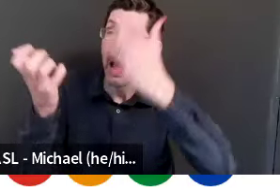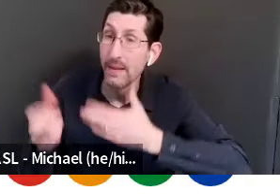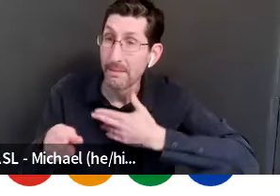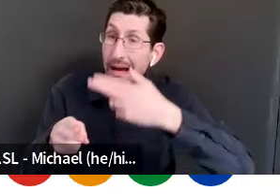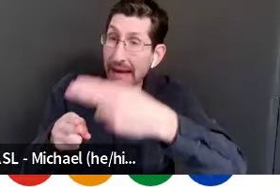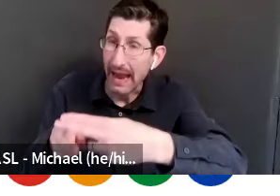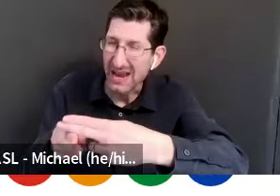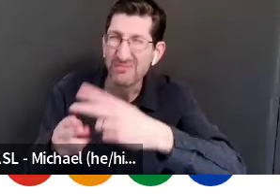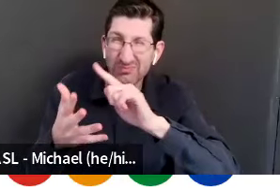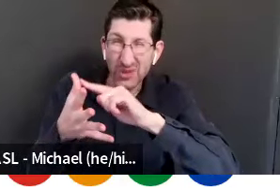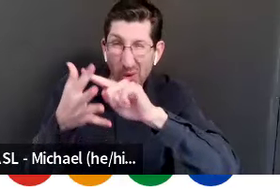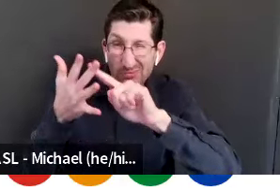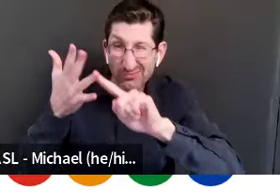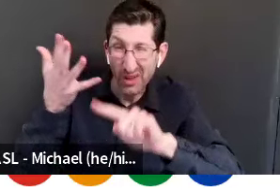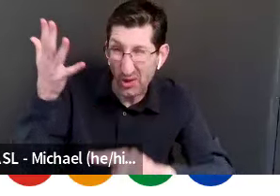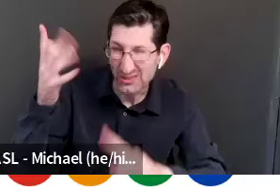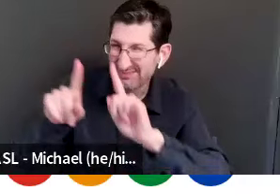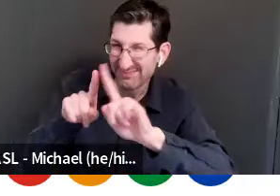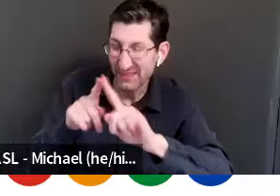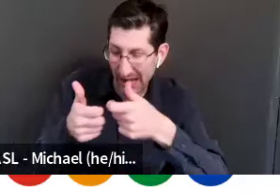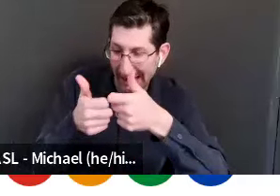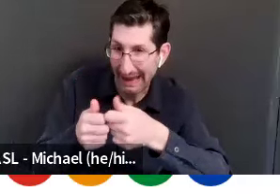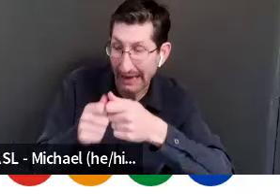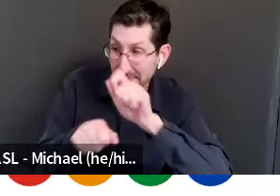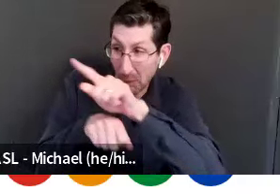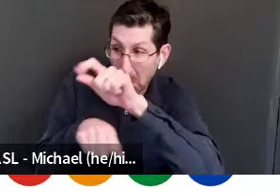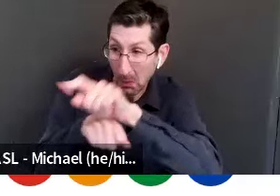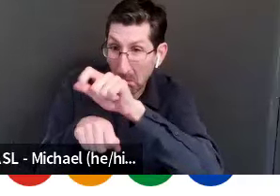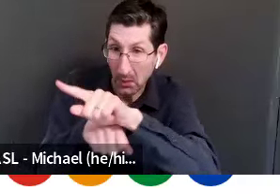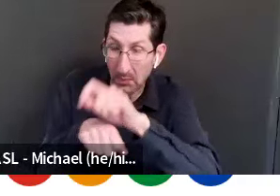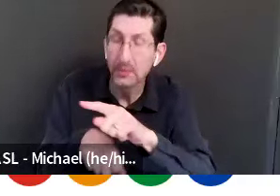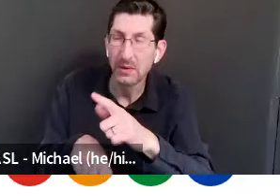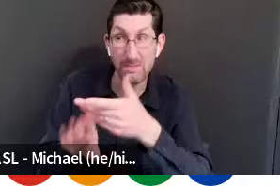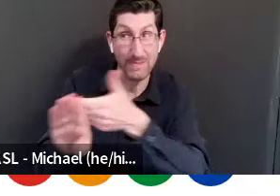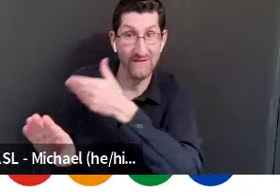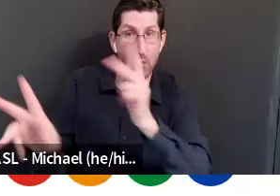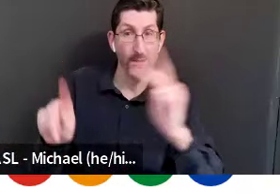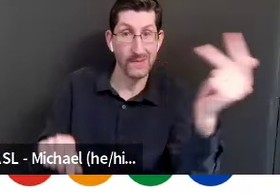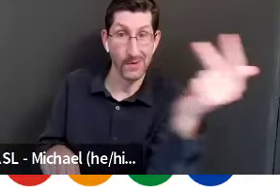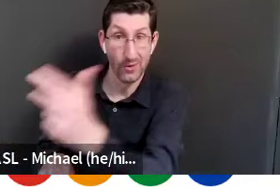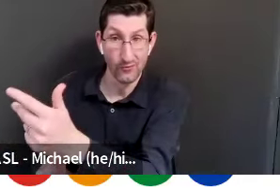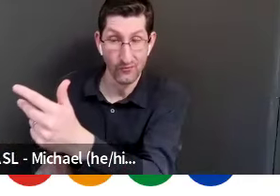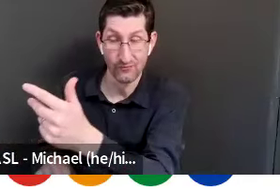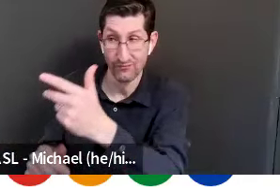AND CALL OUT MY NAME.